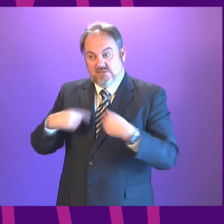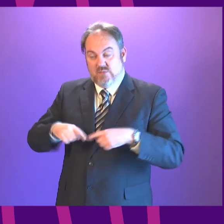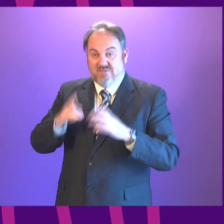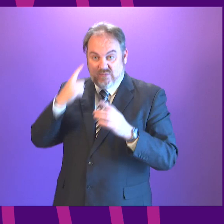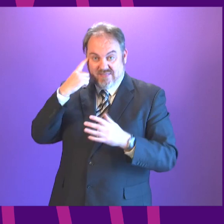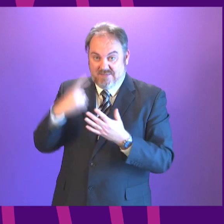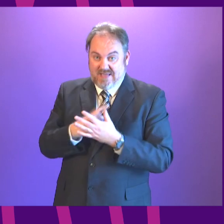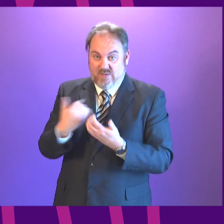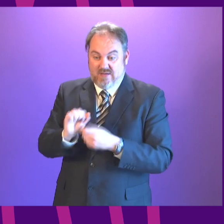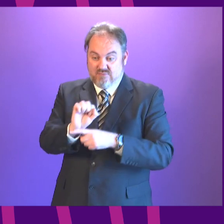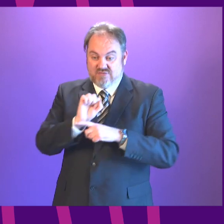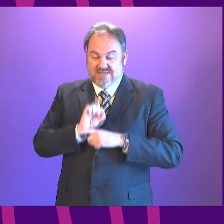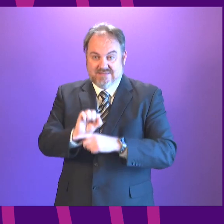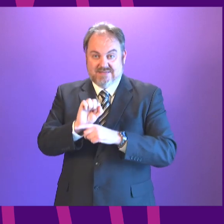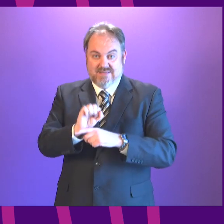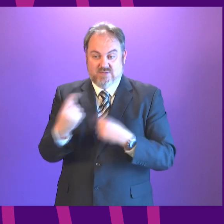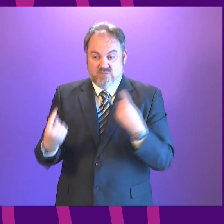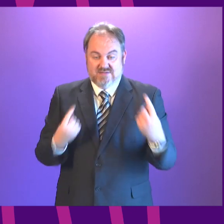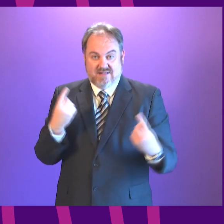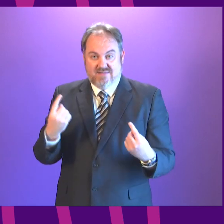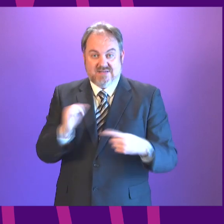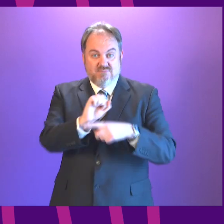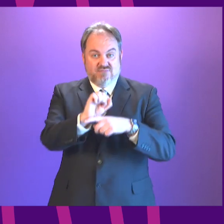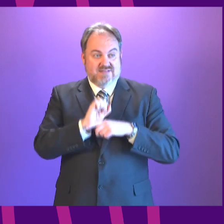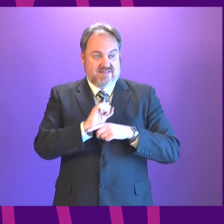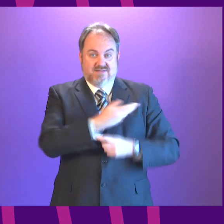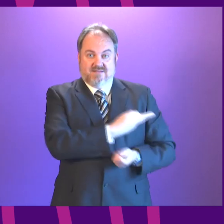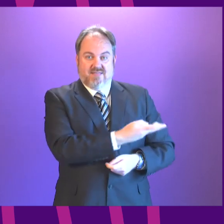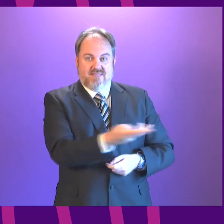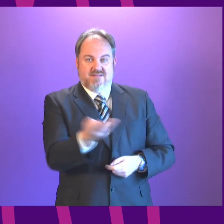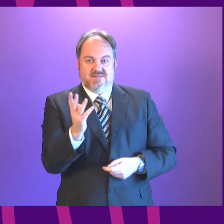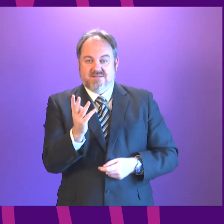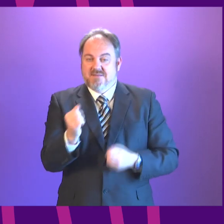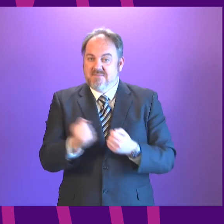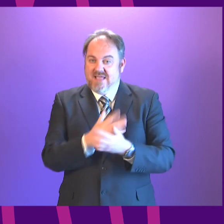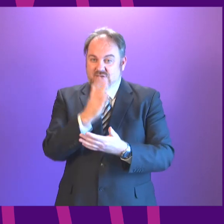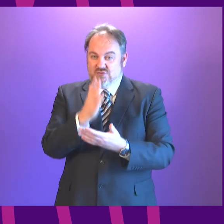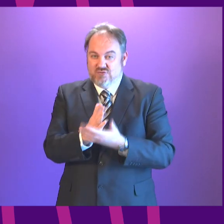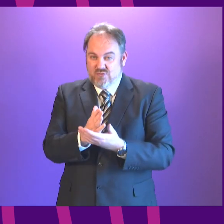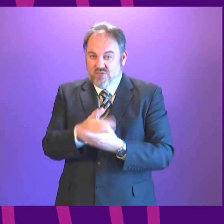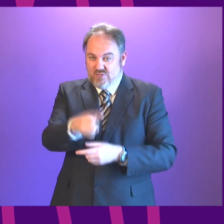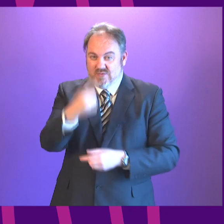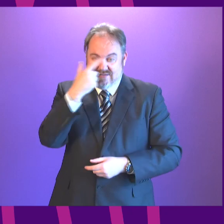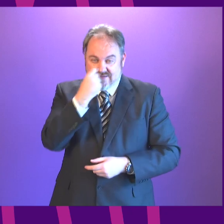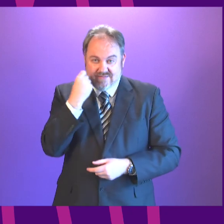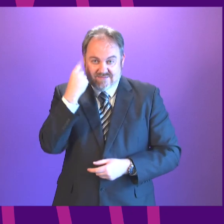safe. I ask everyone, wherever they are, to assume that the virus—especially the new